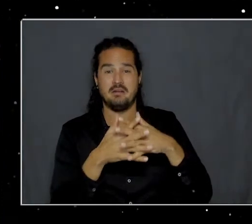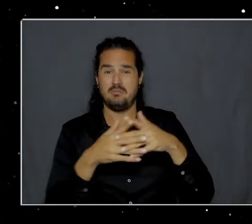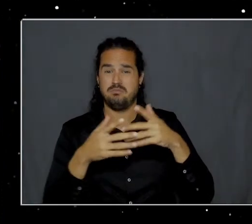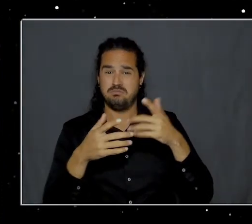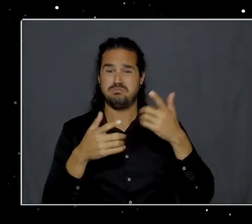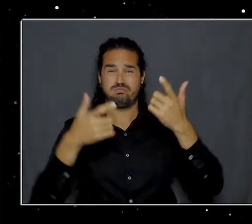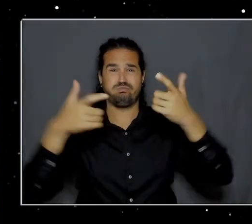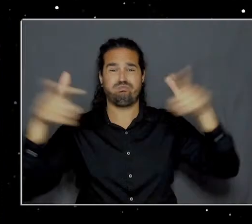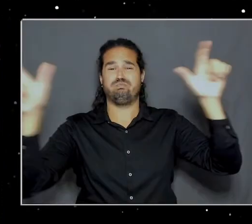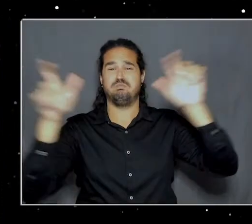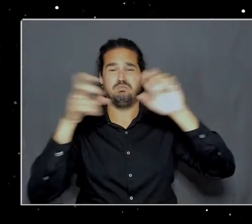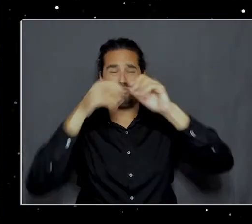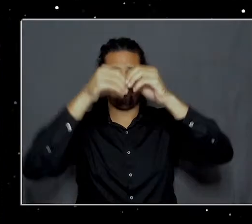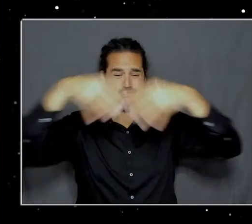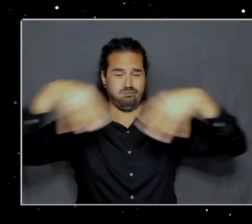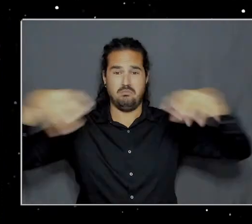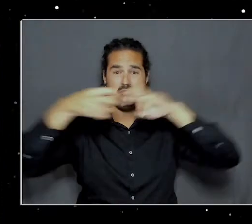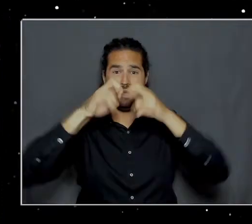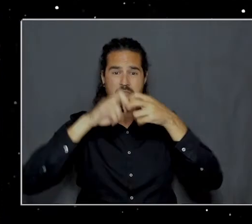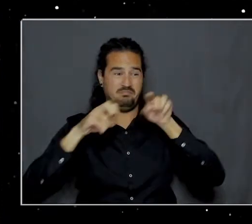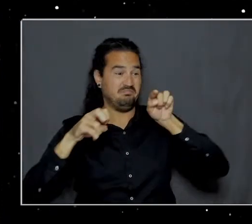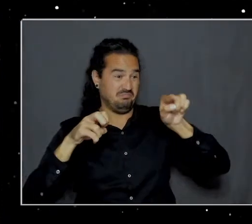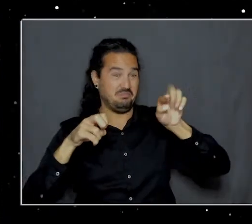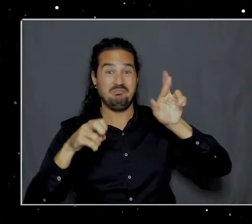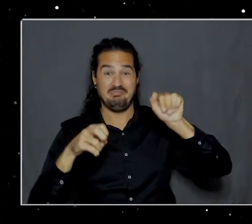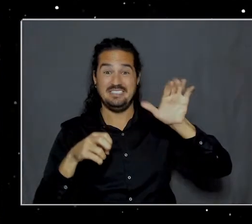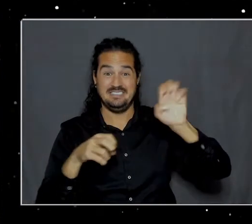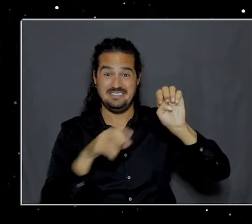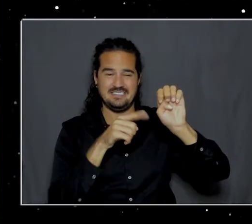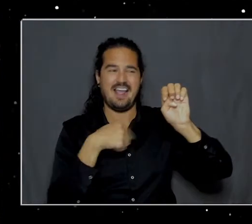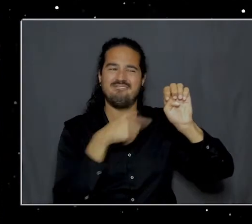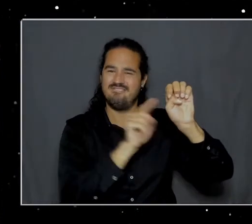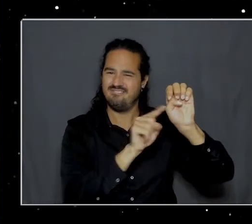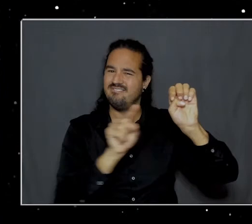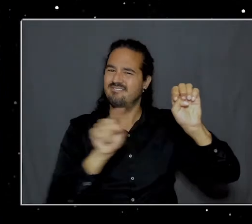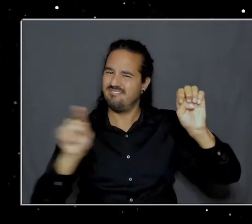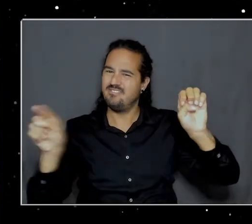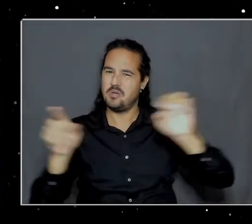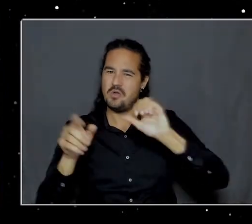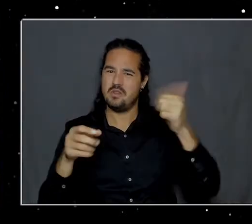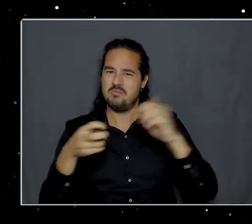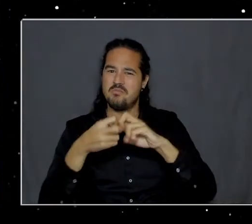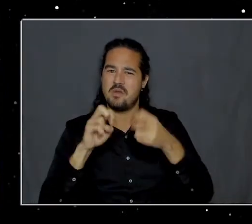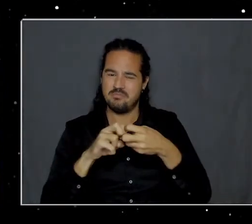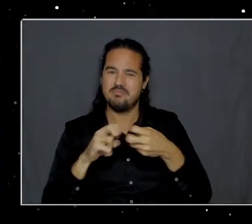MASTER CATEGORIES IN AMERICA, BUT IT'S NOT THE ONLY CATEGORY. AND SO, AS I STARTED TRAVELING